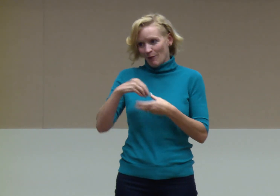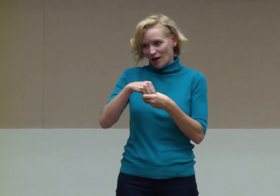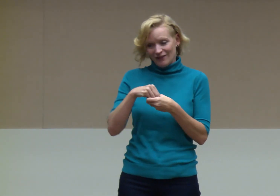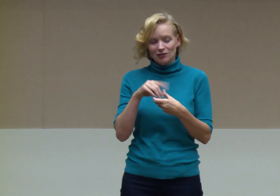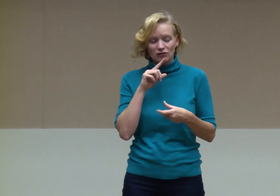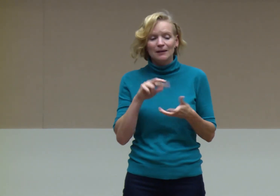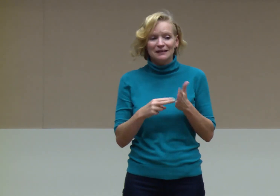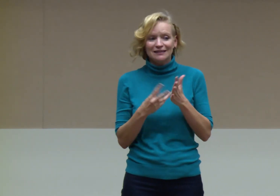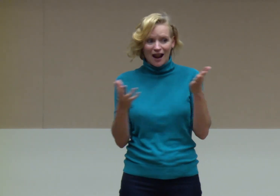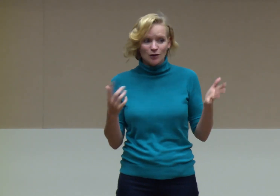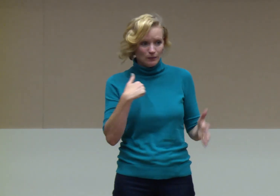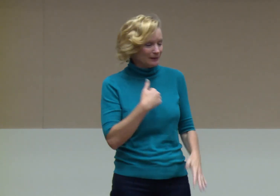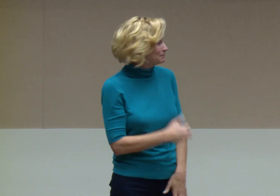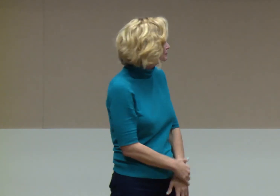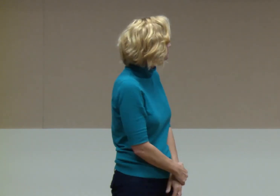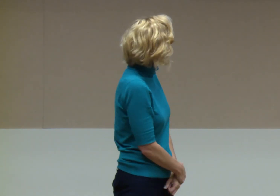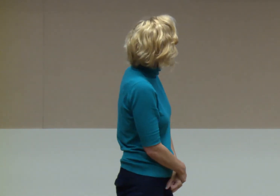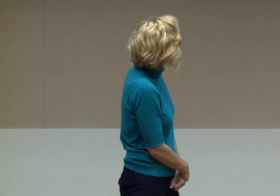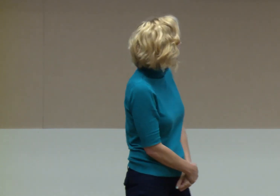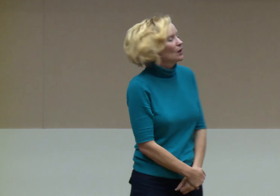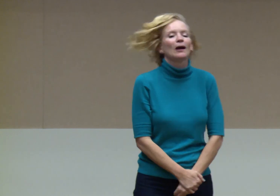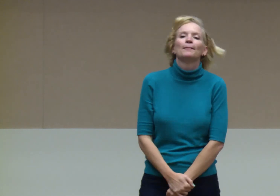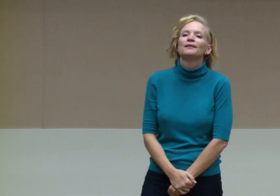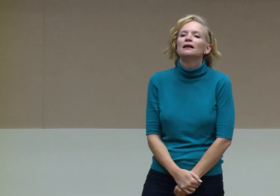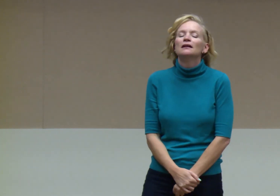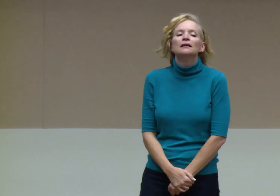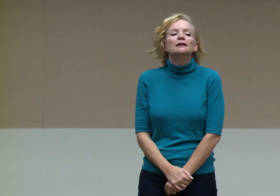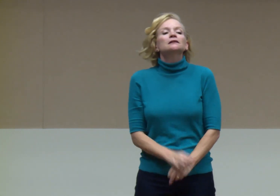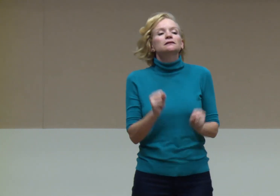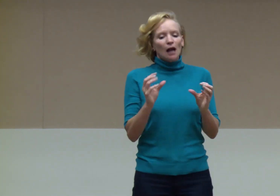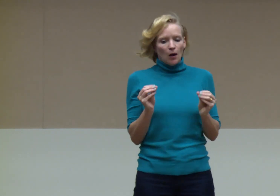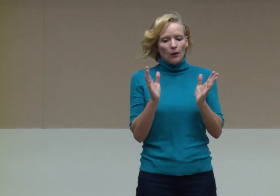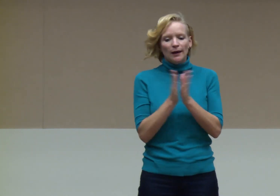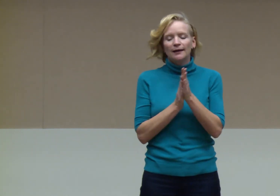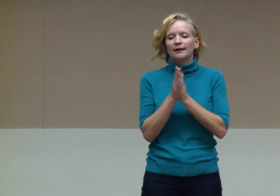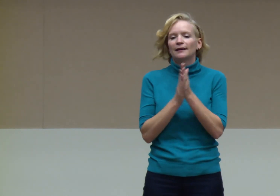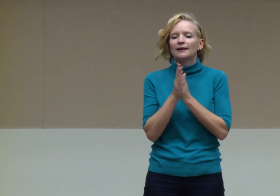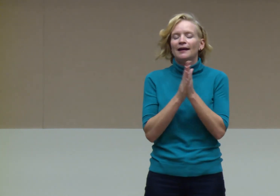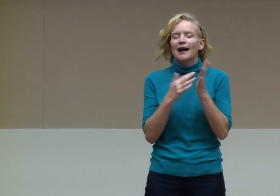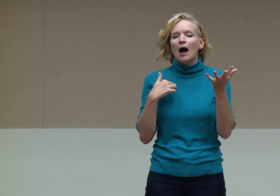It means a lot to me to be involved with this endeavor.